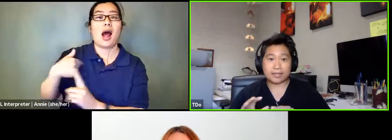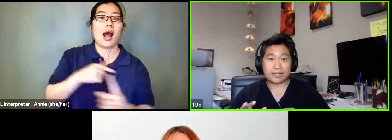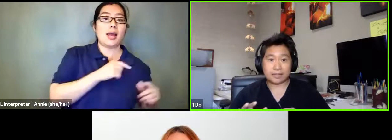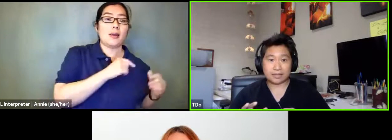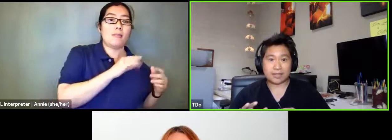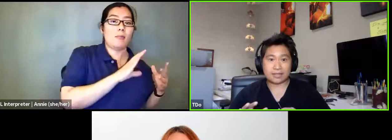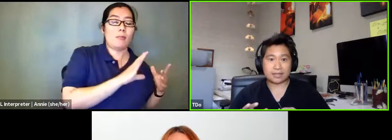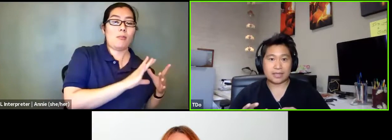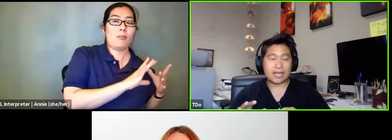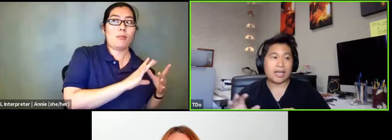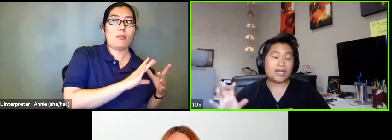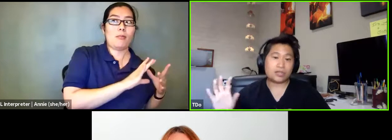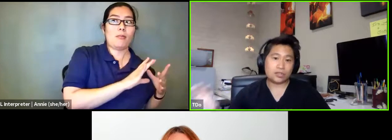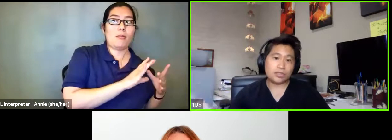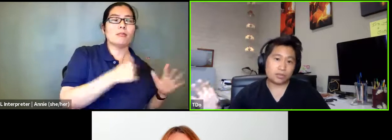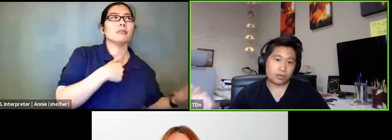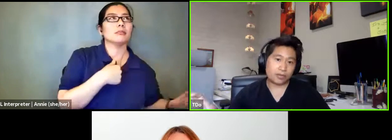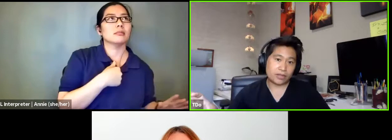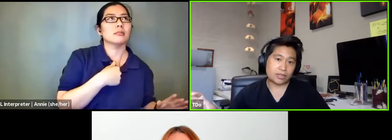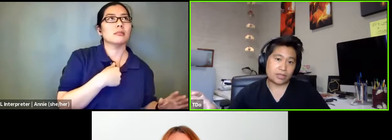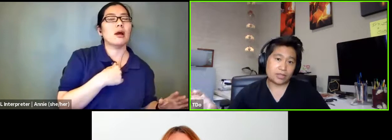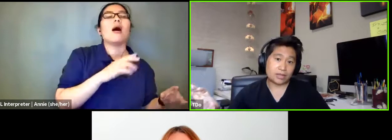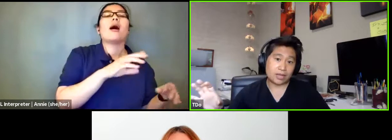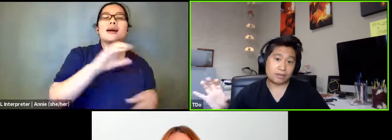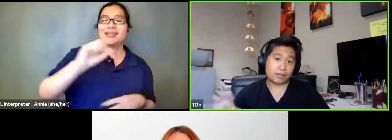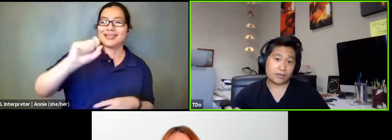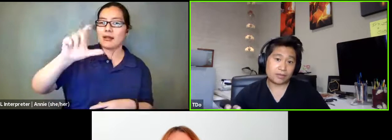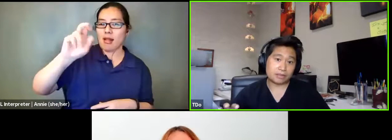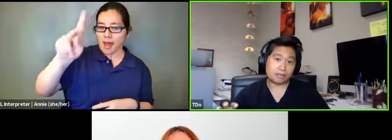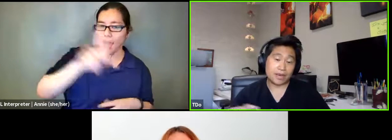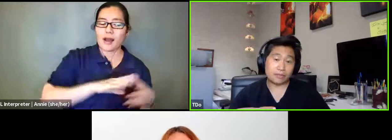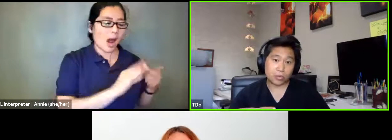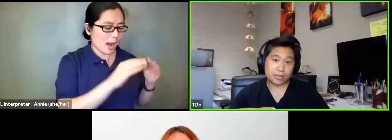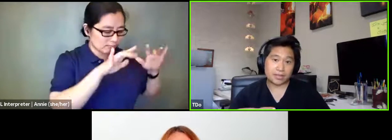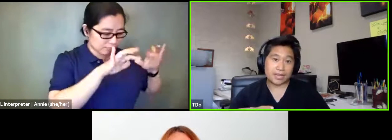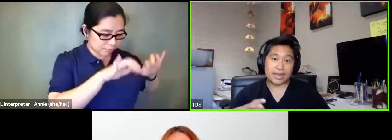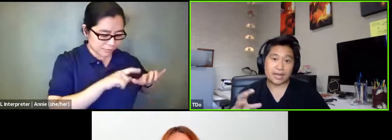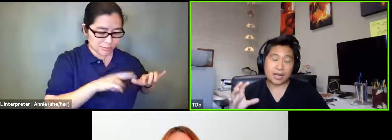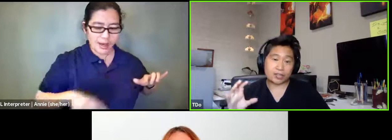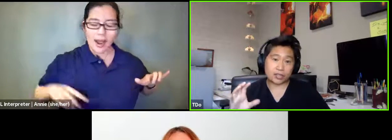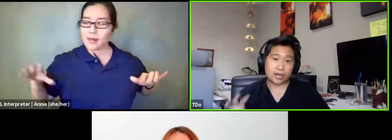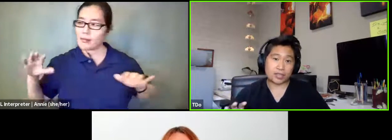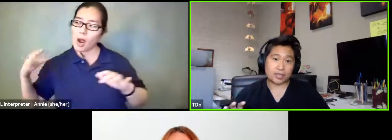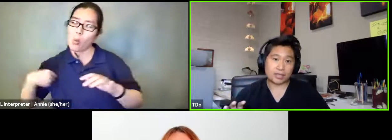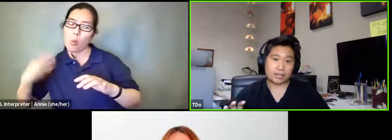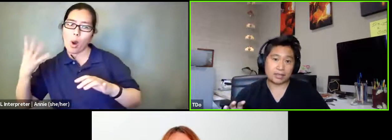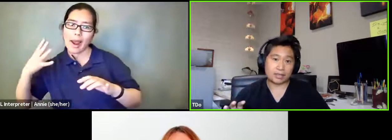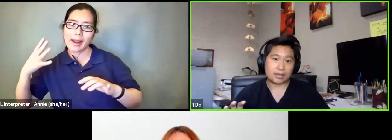listen to this. He used his privilege to uplift my voice and it got the traction needed.